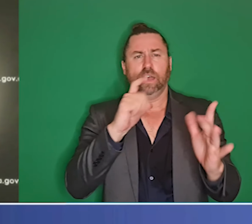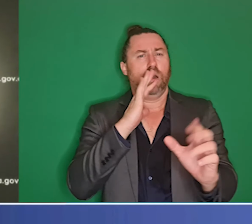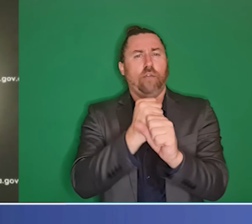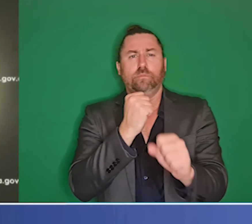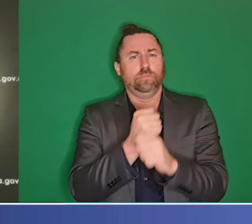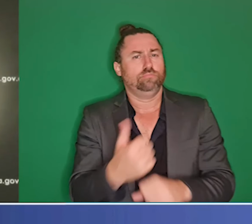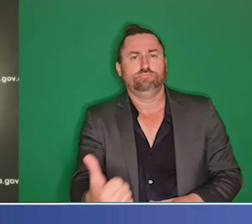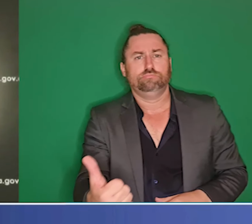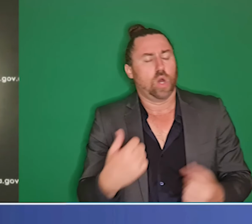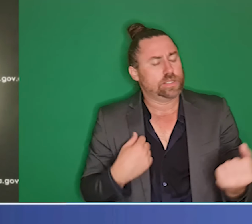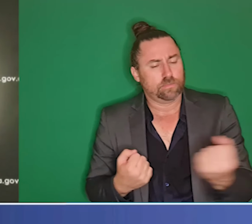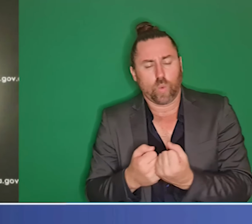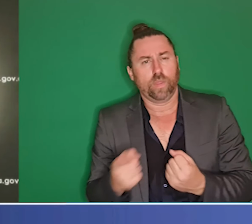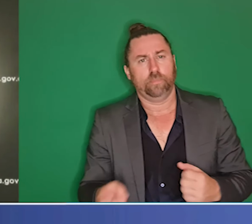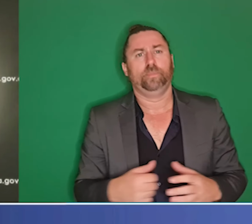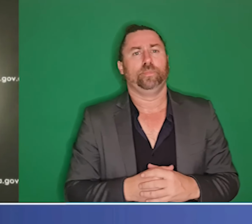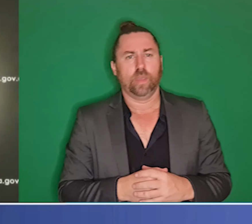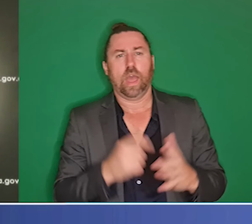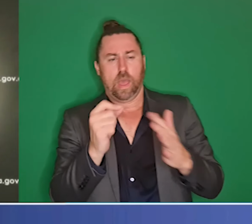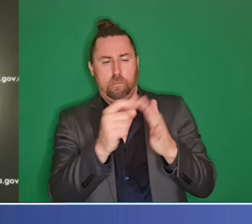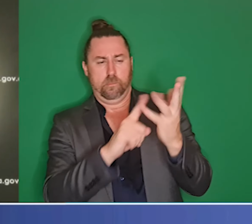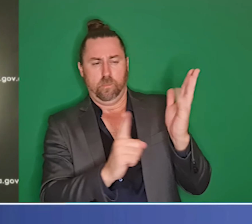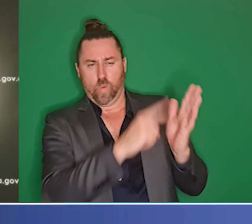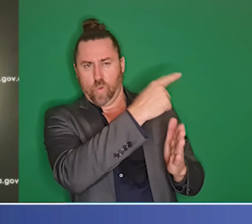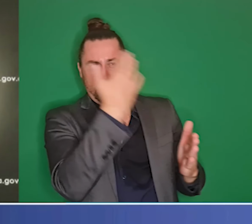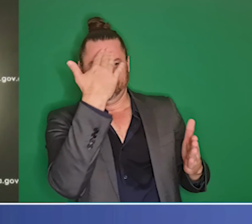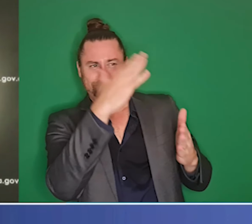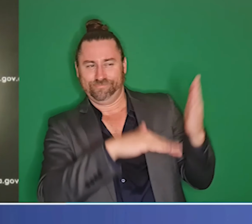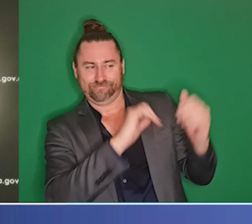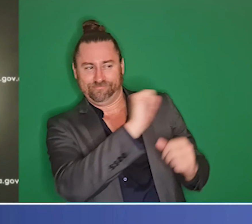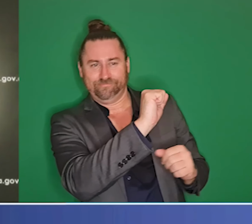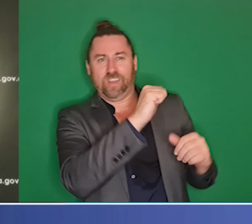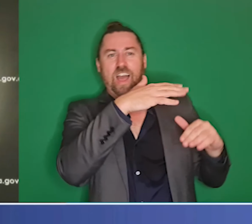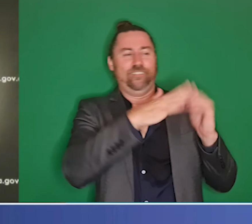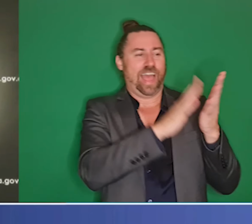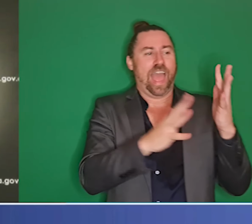Obviously, Paul is better placed in terms of a clinical governance discussion.